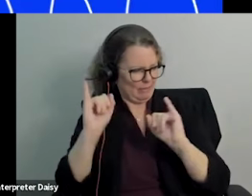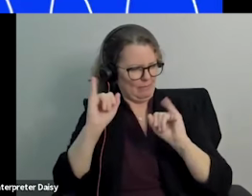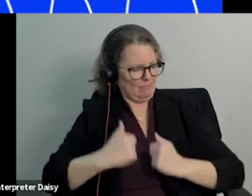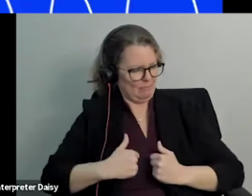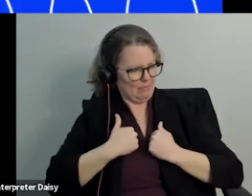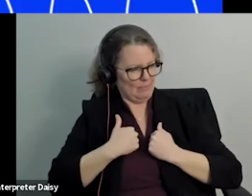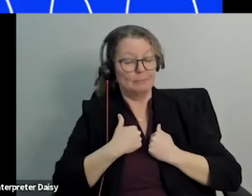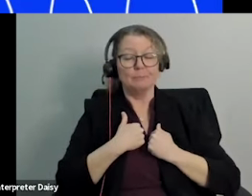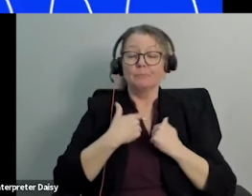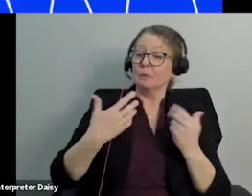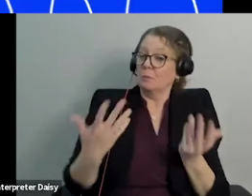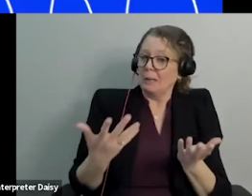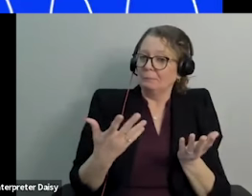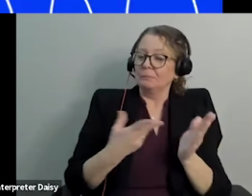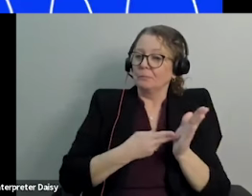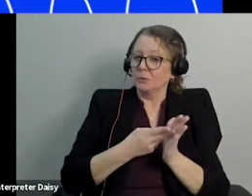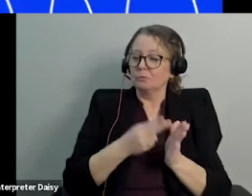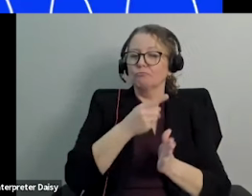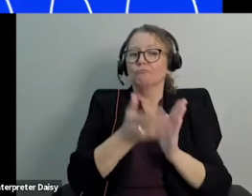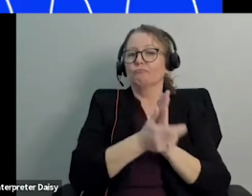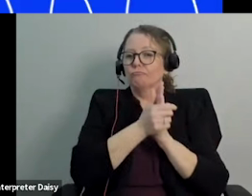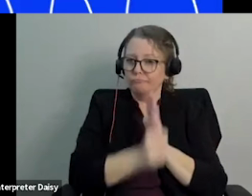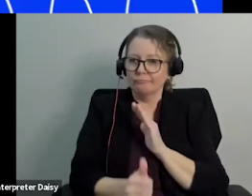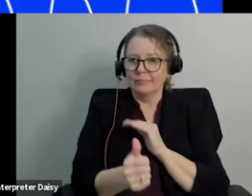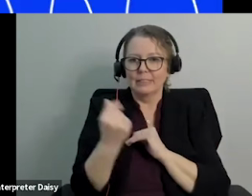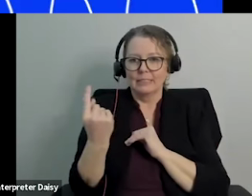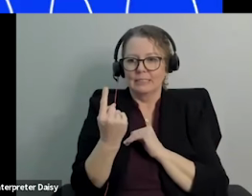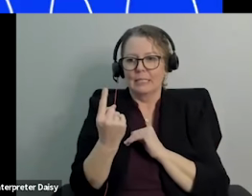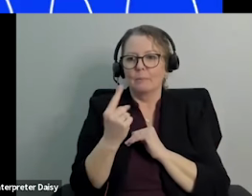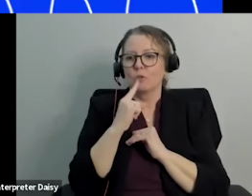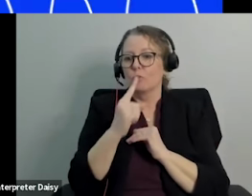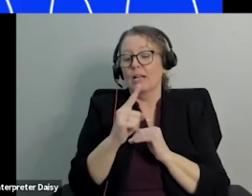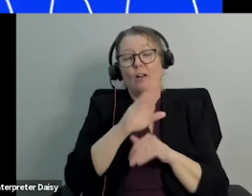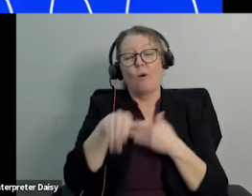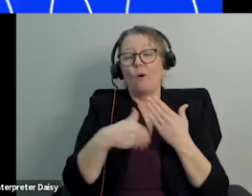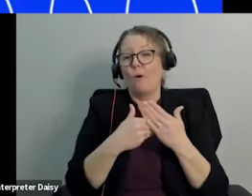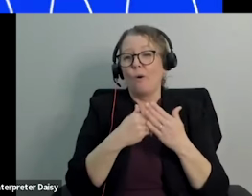Well, the truth is they've mastered something, I think, the rest of the world is still uncovering